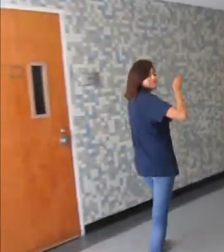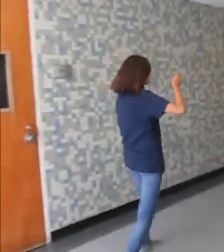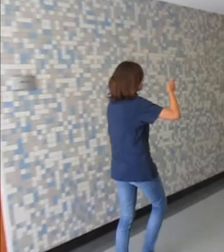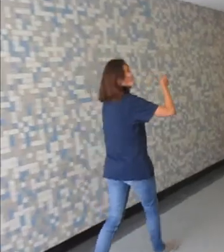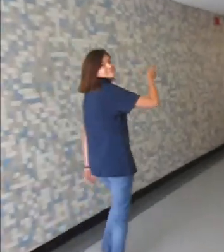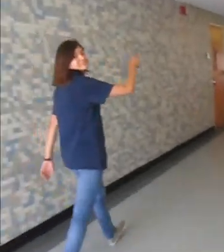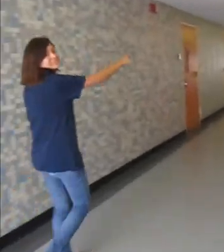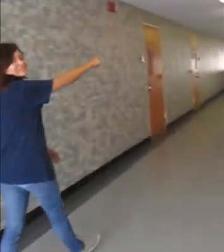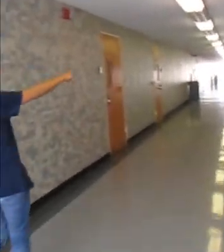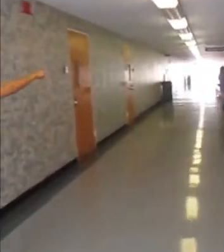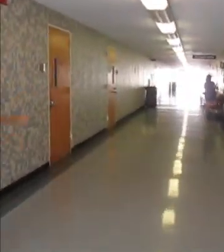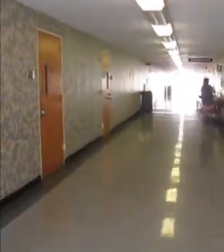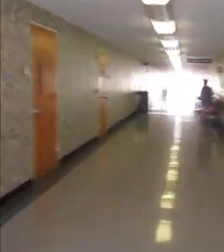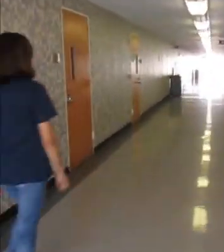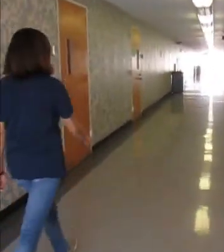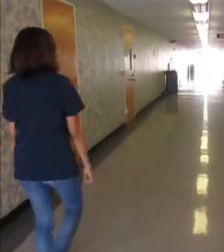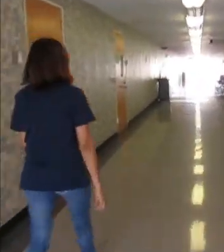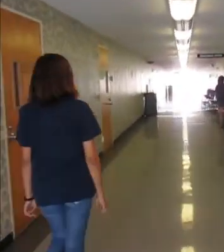This way!